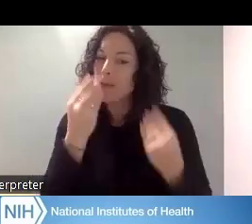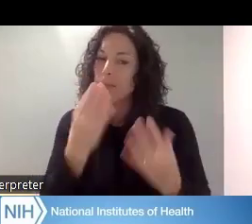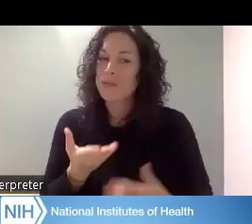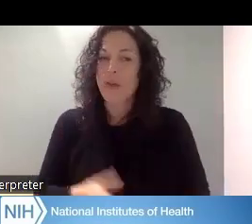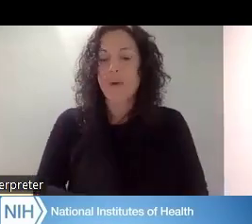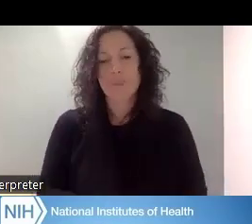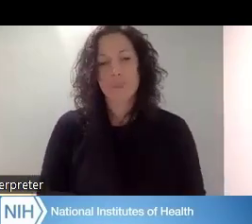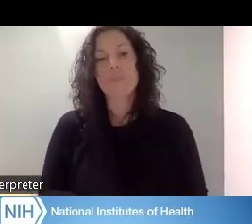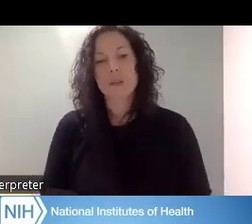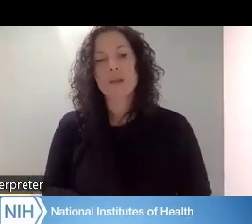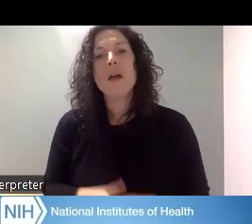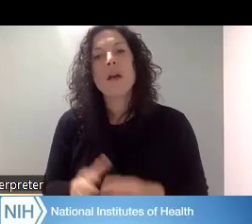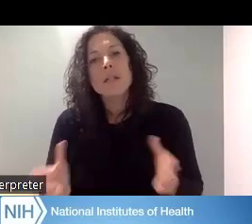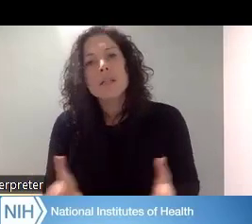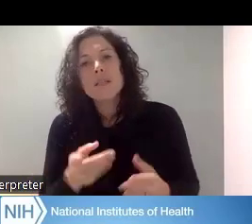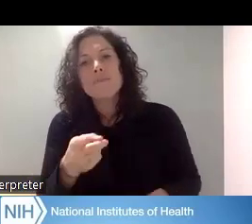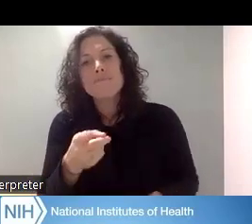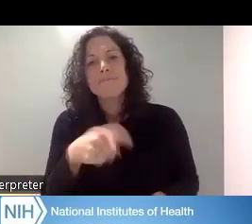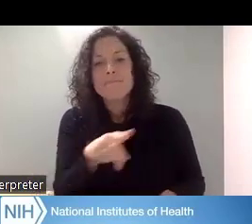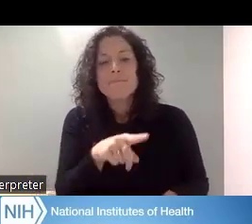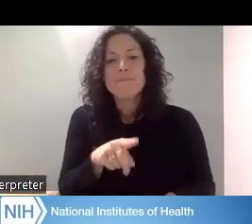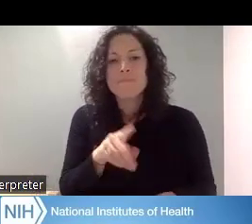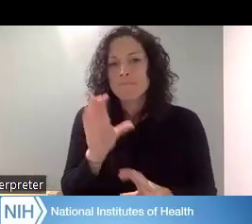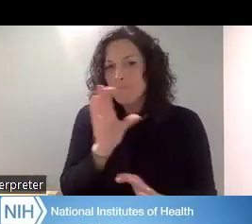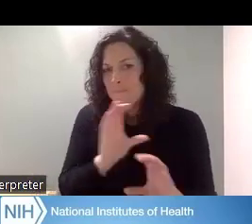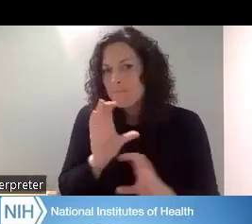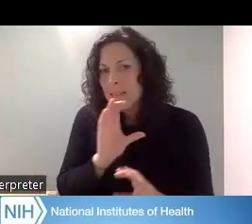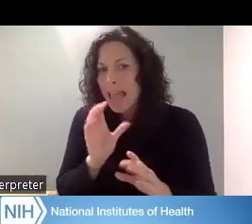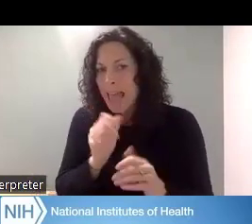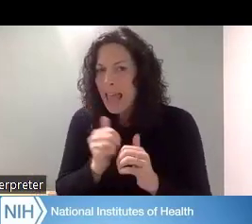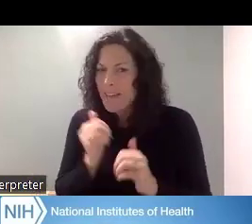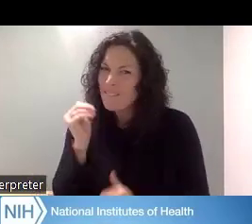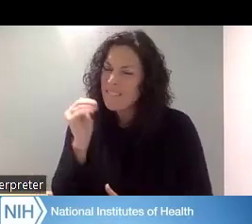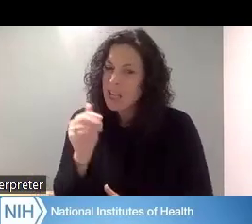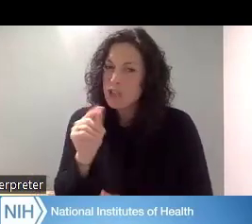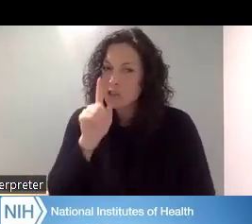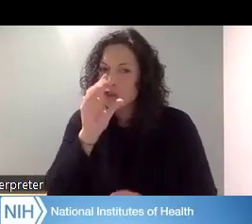to look at the advanced search site here. So by doing this advanced search,